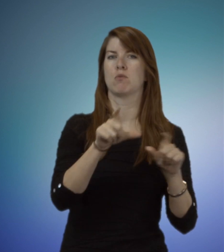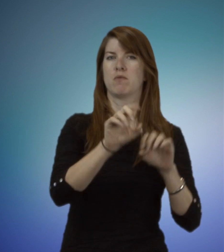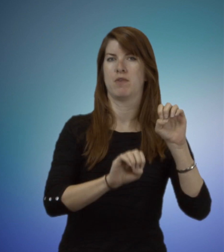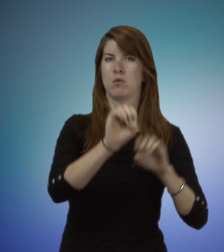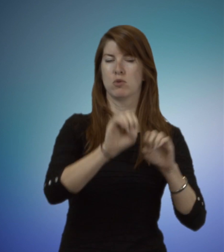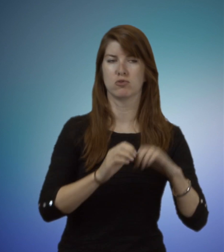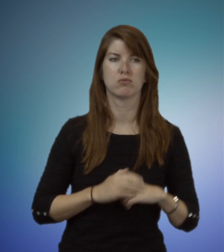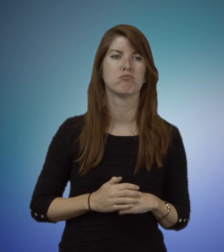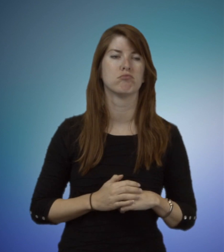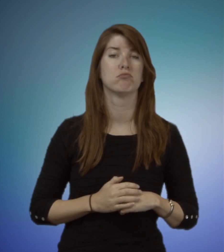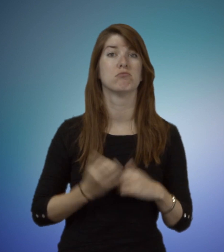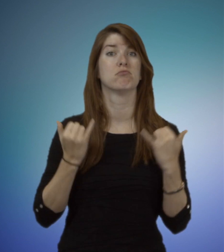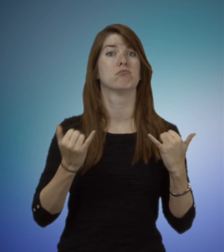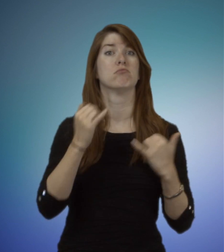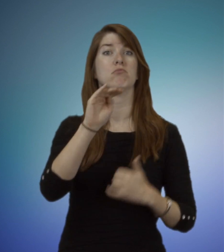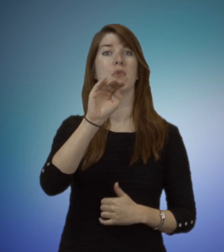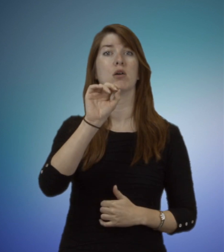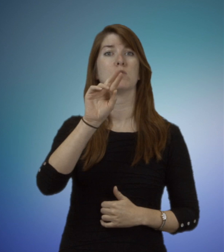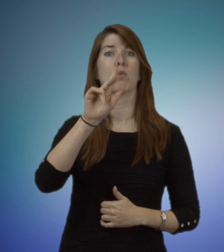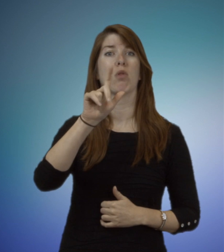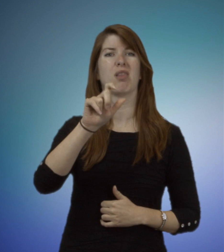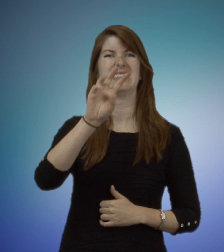This module is the 6th module of 7.